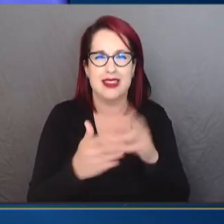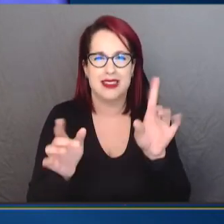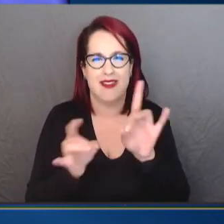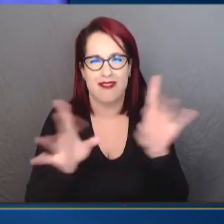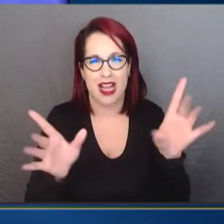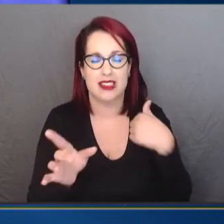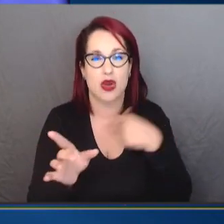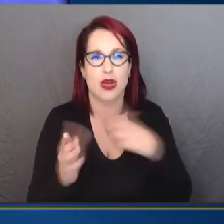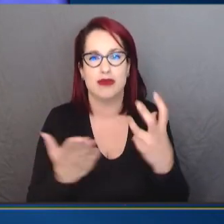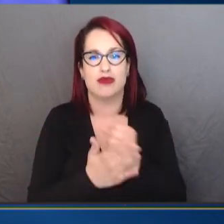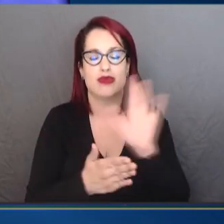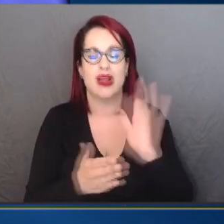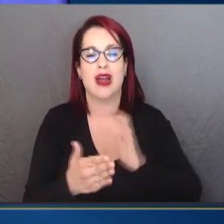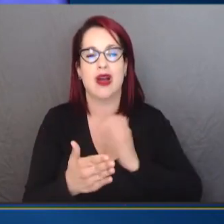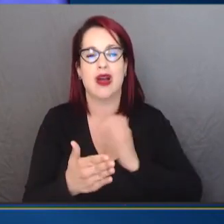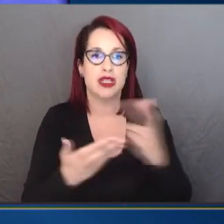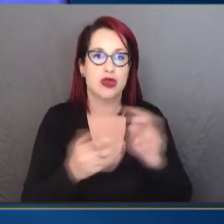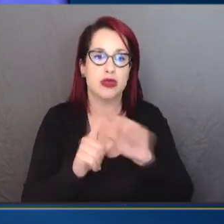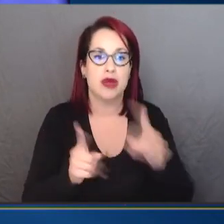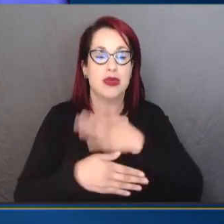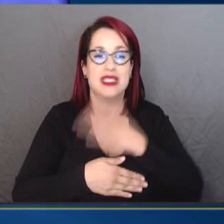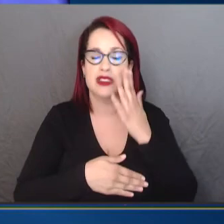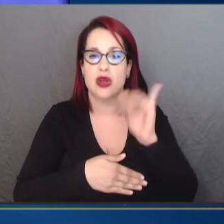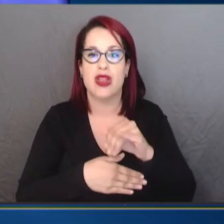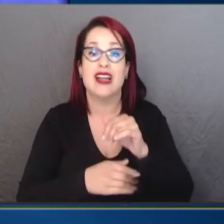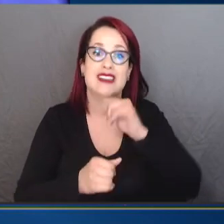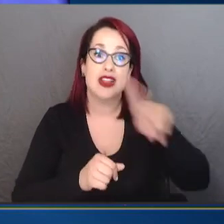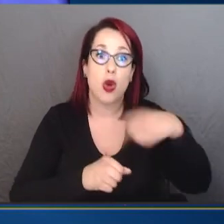only time we have got to do it. So, we're looking forward to future partnerships. Have a great day.